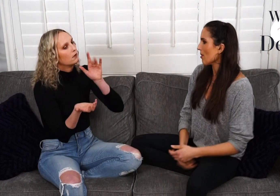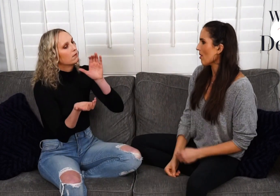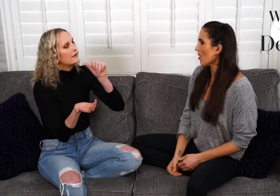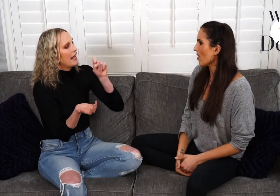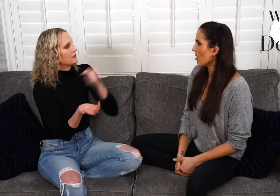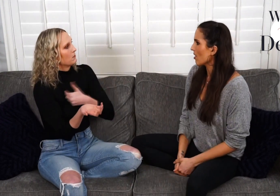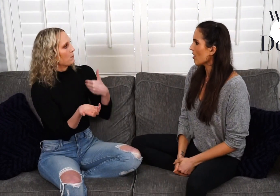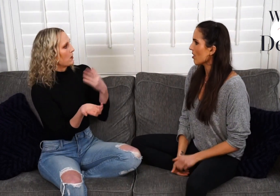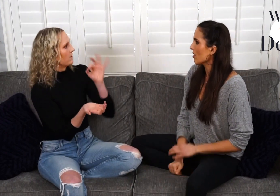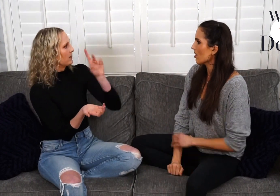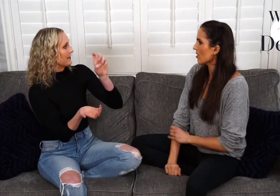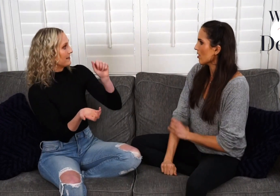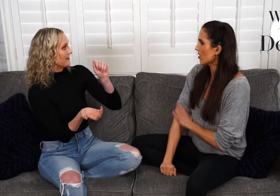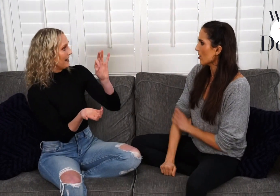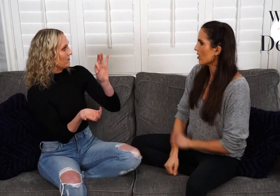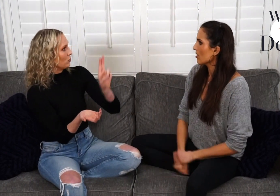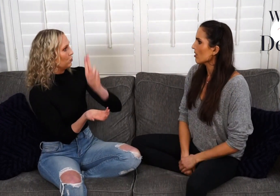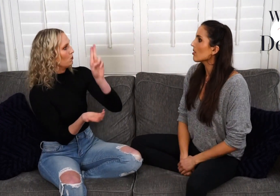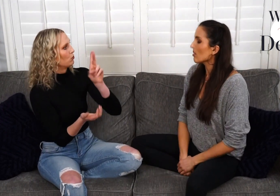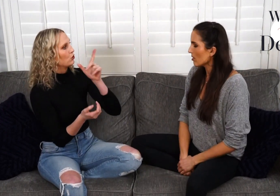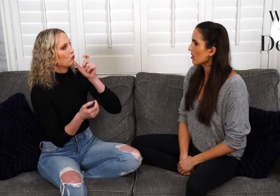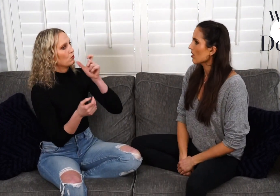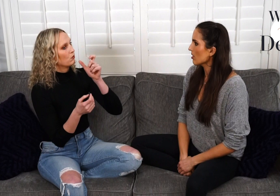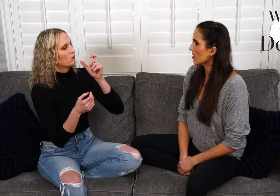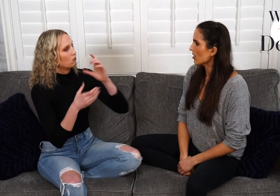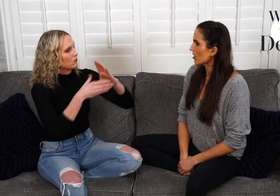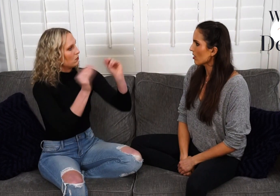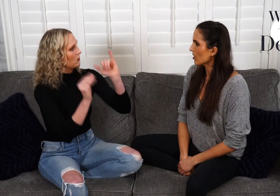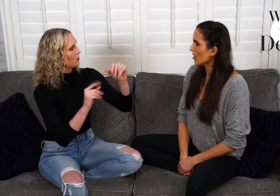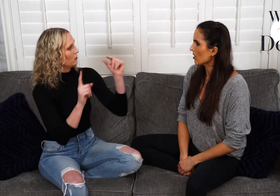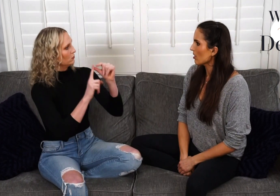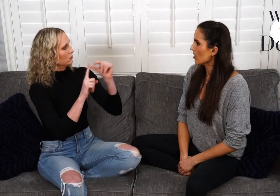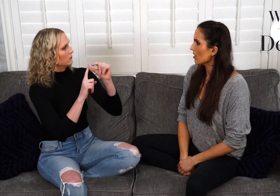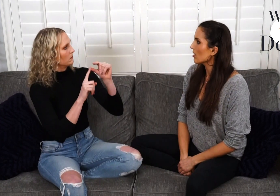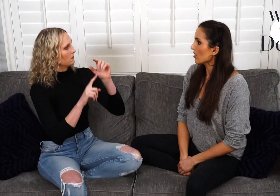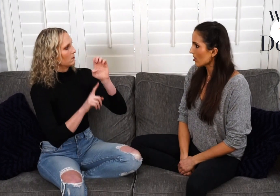a cast member from “Deaf U” who used that term